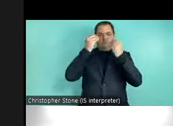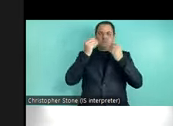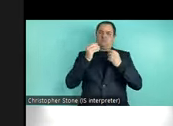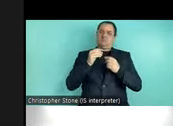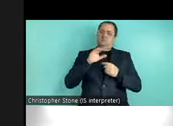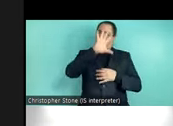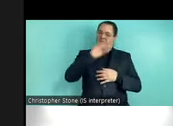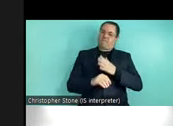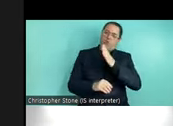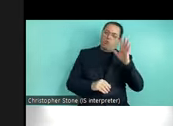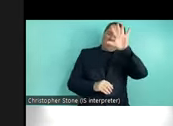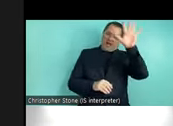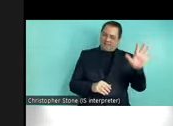that. 15:13:08 So the international business or